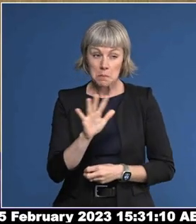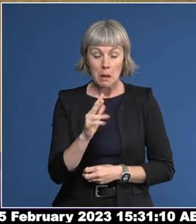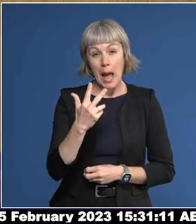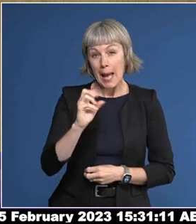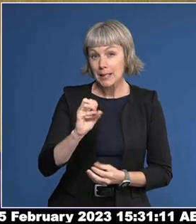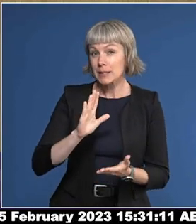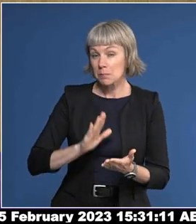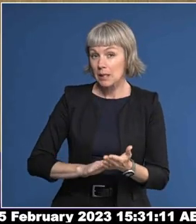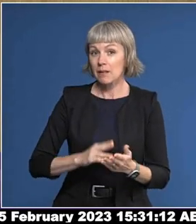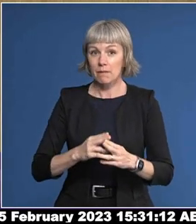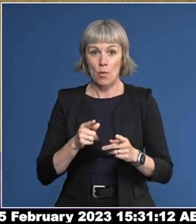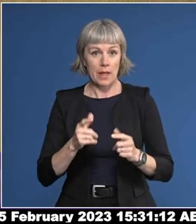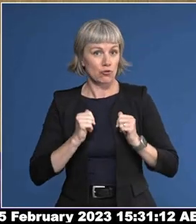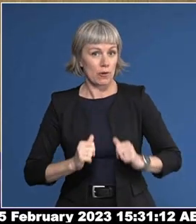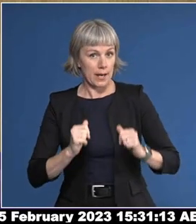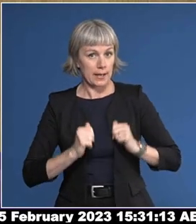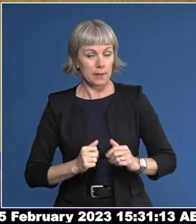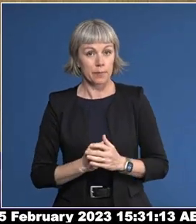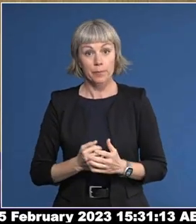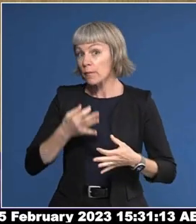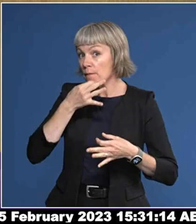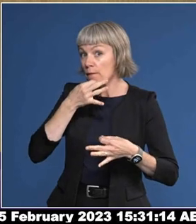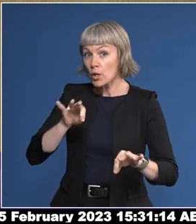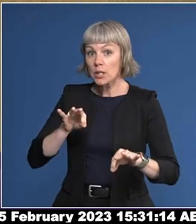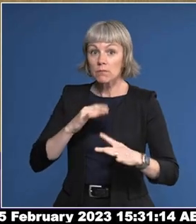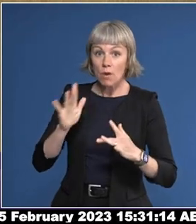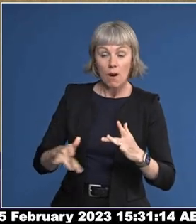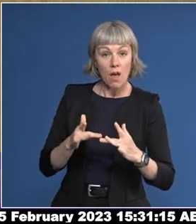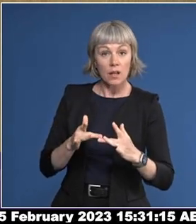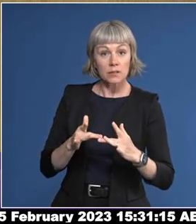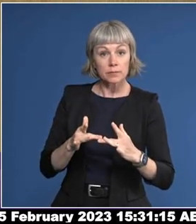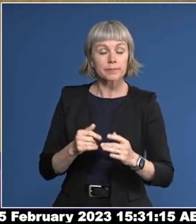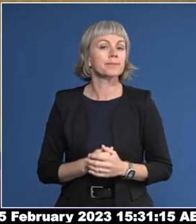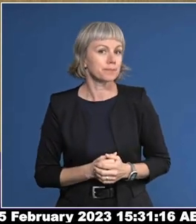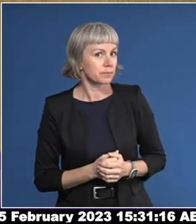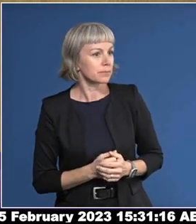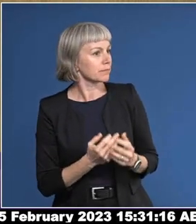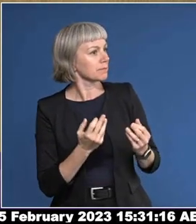And the product is free? It's available online? MS LEIGH: Yes, freely available to anybody on our website.